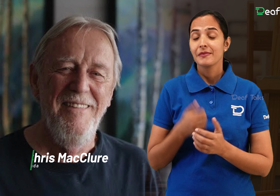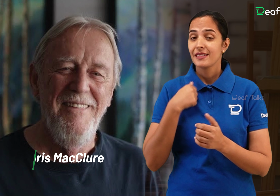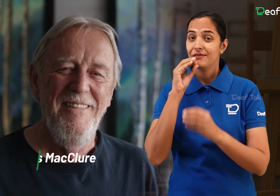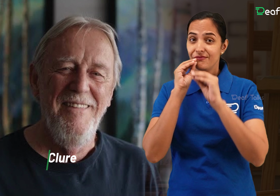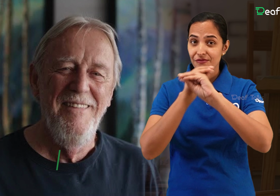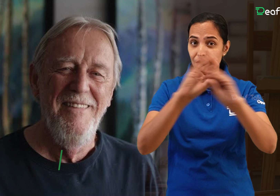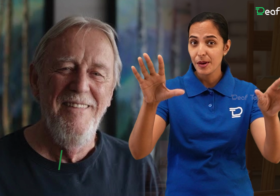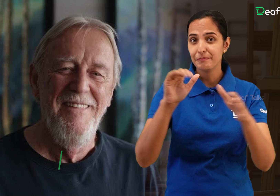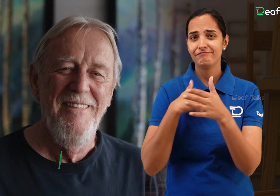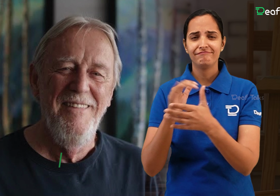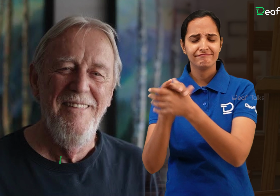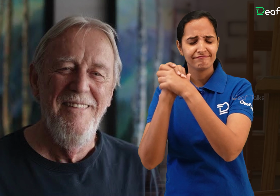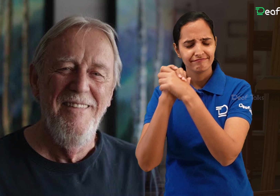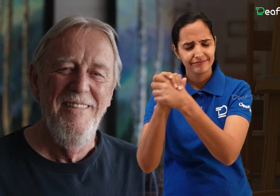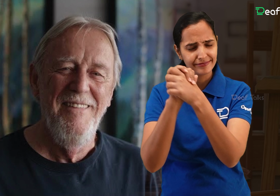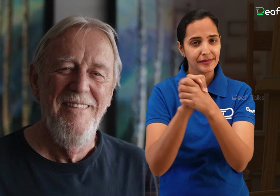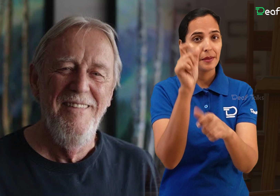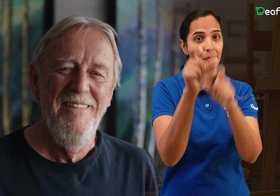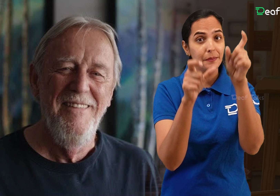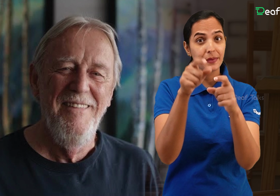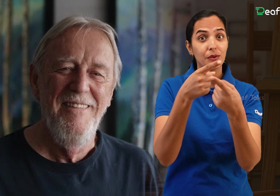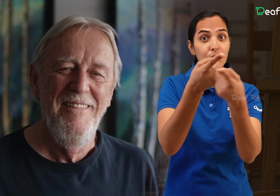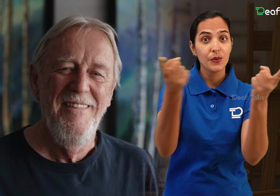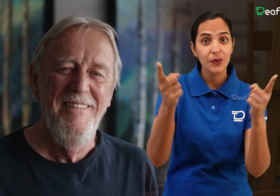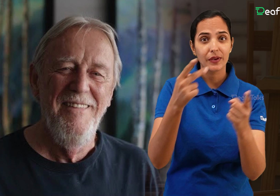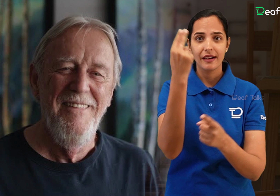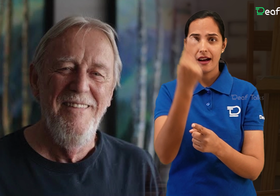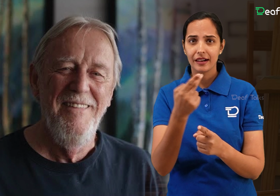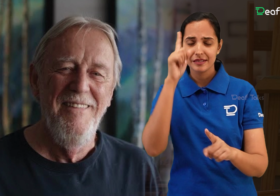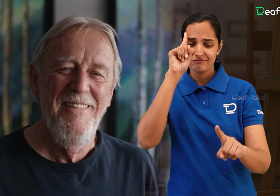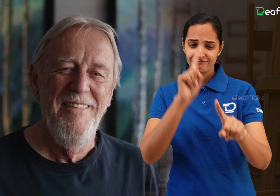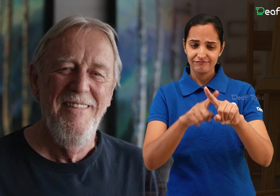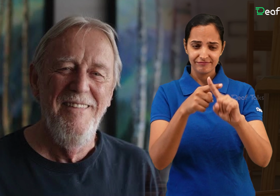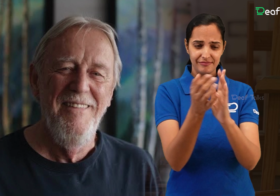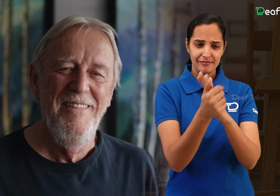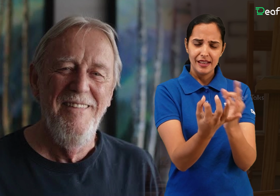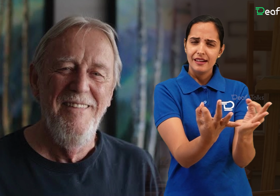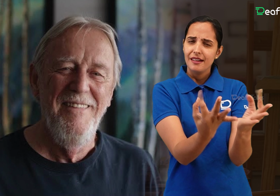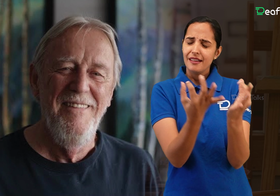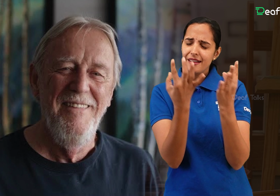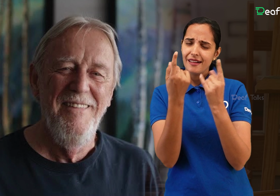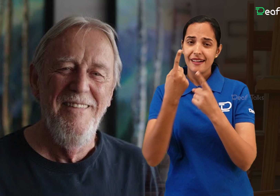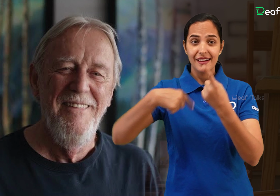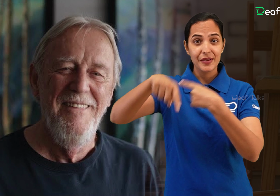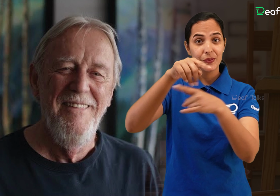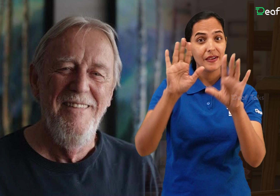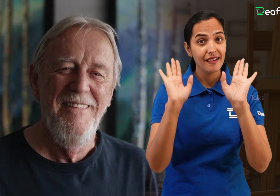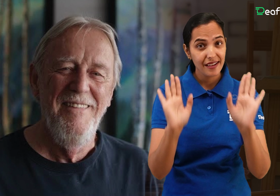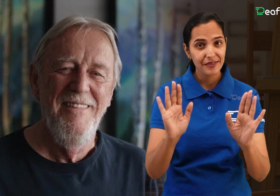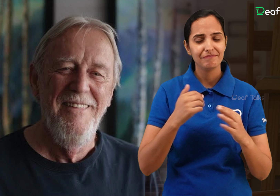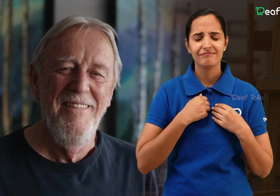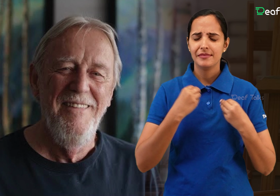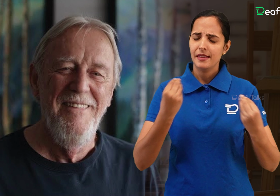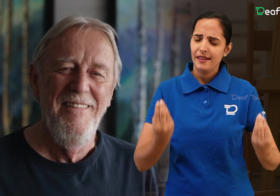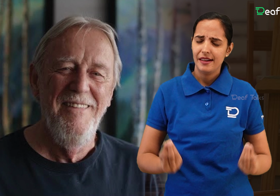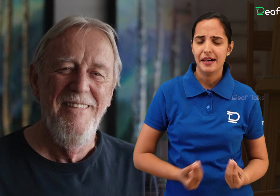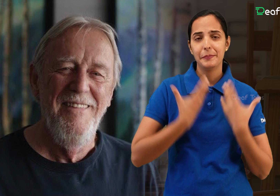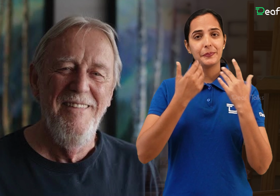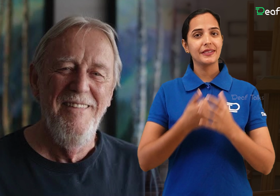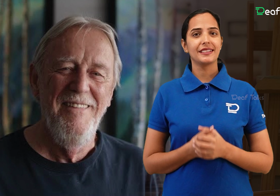Therefore, I wish every artist a happy artist day.